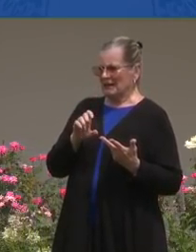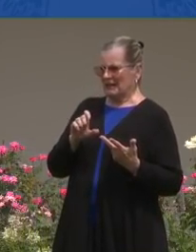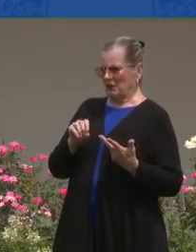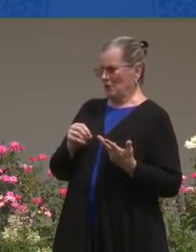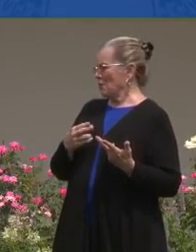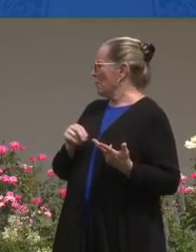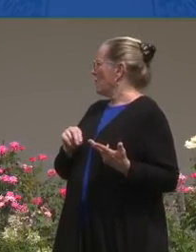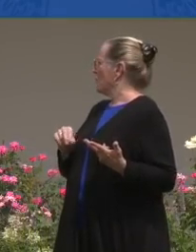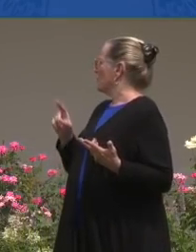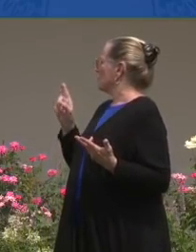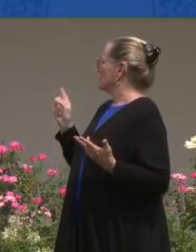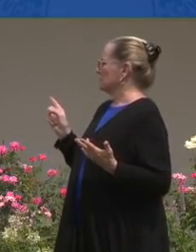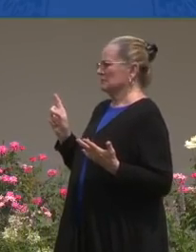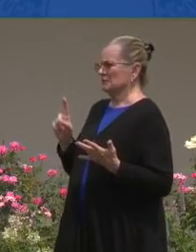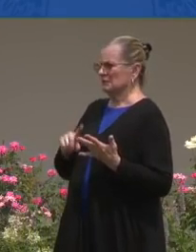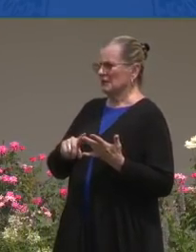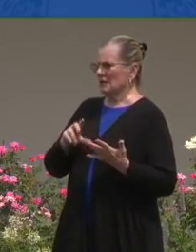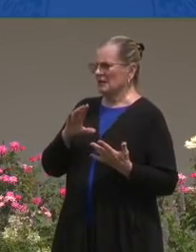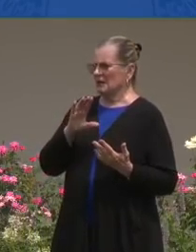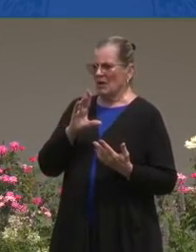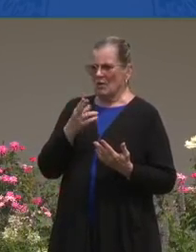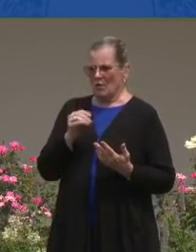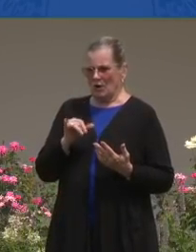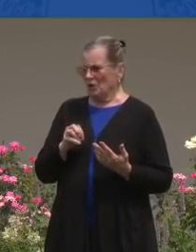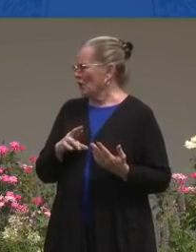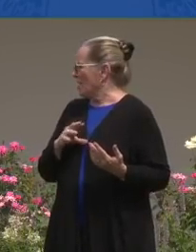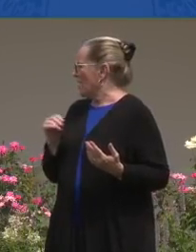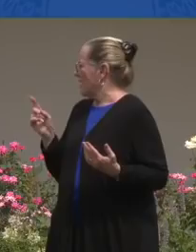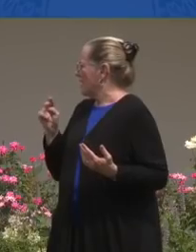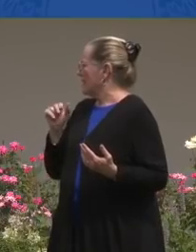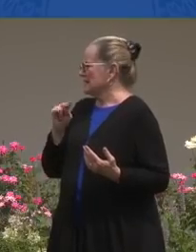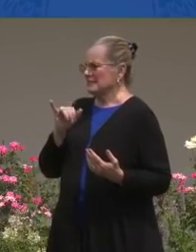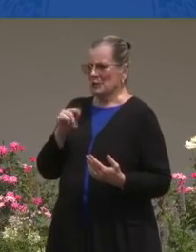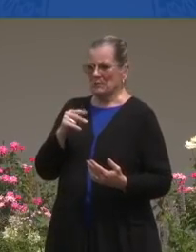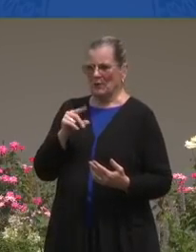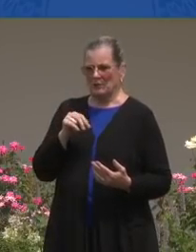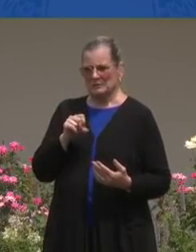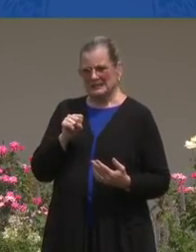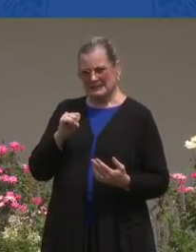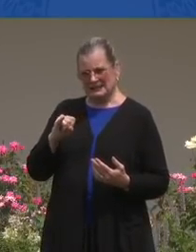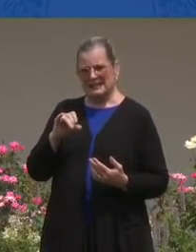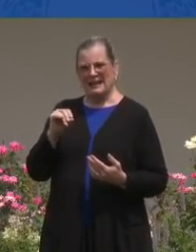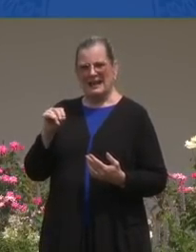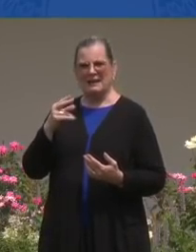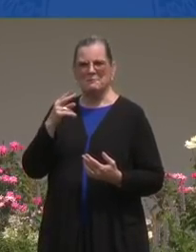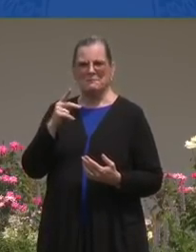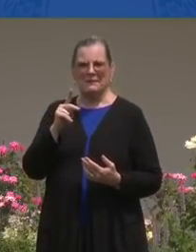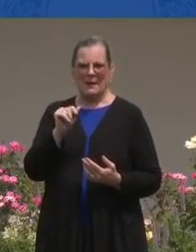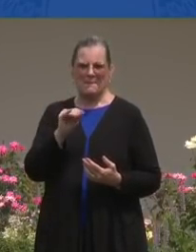The President: The anniversary of the Americans with Disabilities Act, 2021.